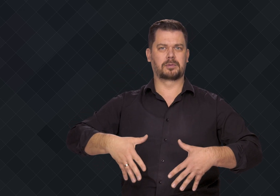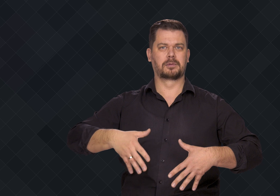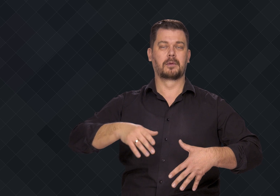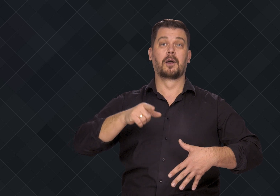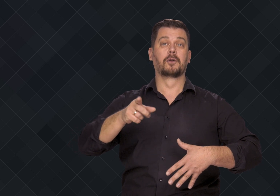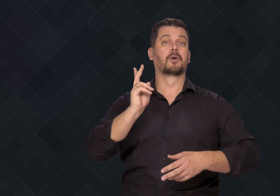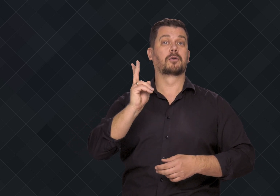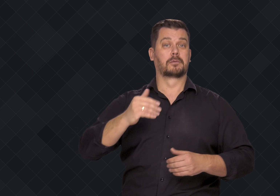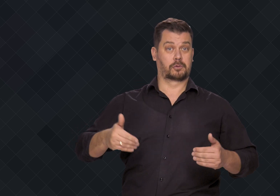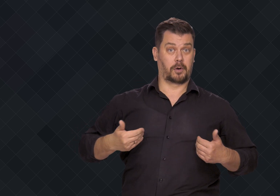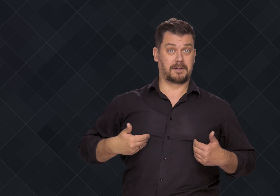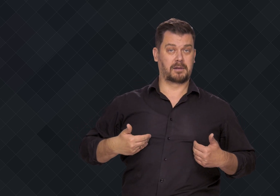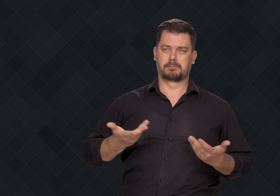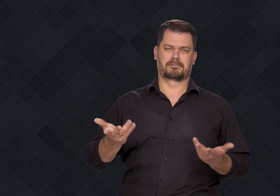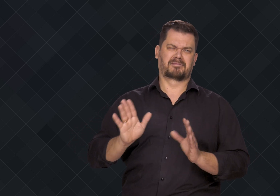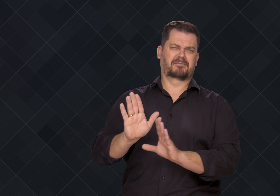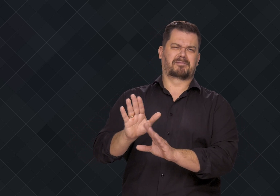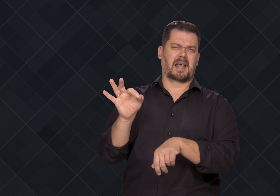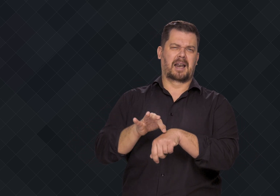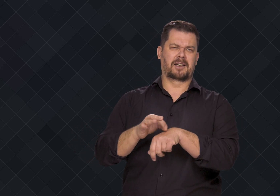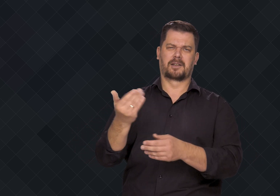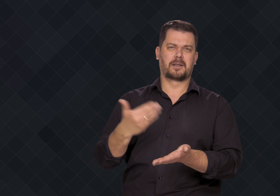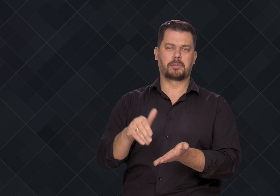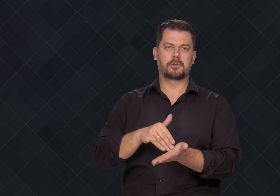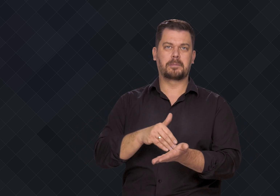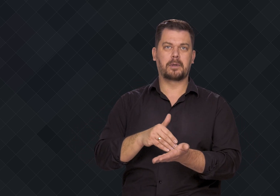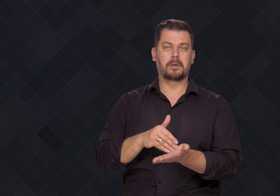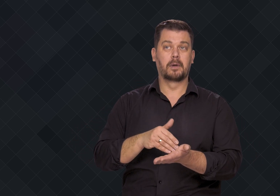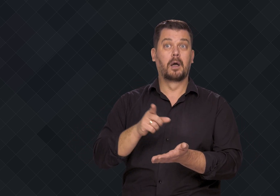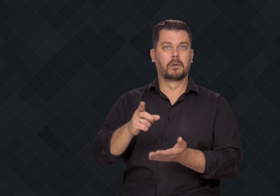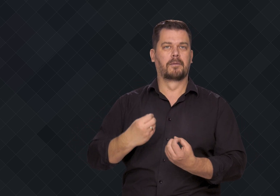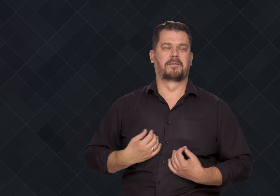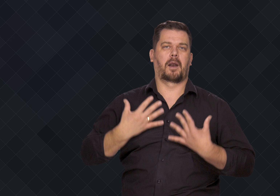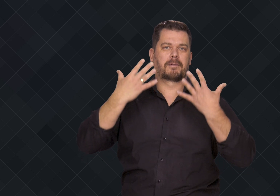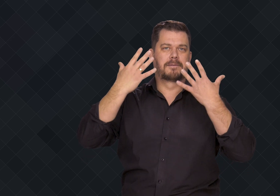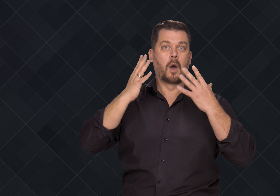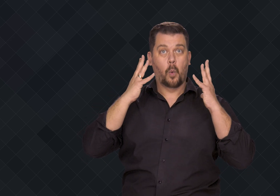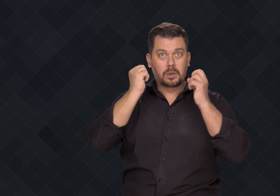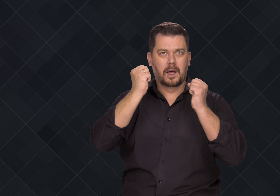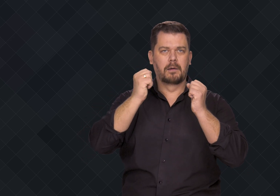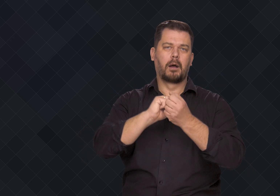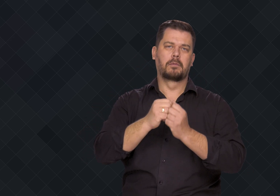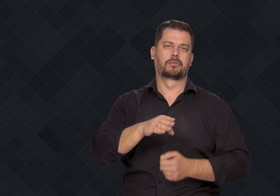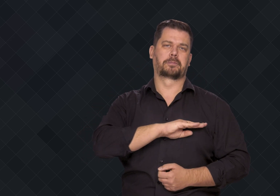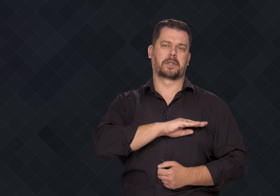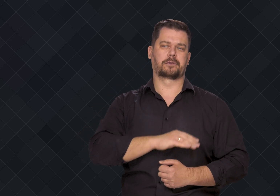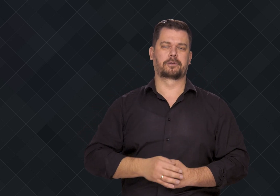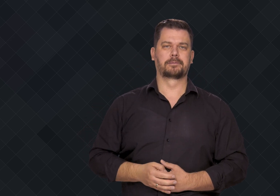is considered healthy so nothing is treated, and suddenly there is a stroke, stroke or even death.